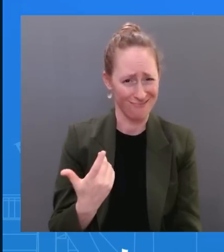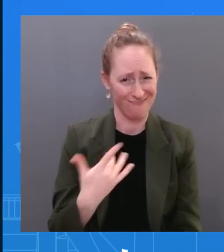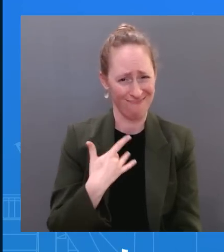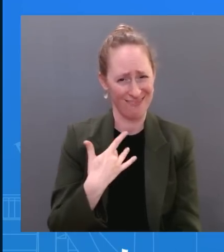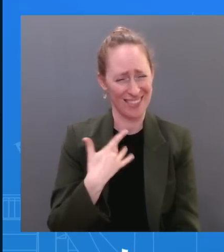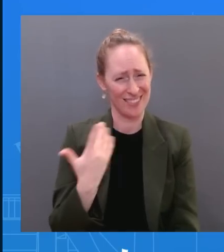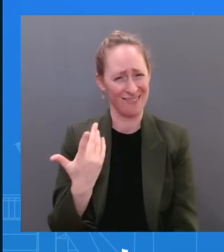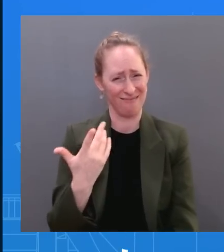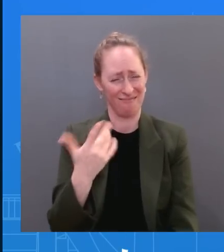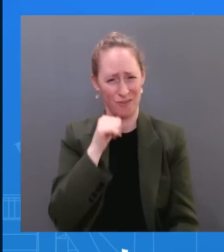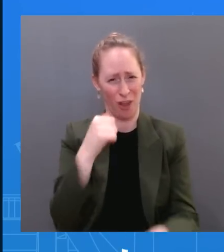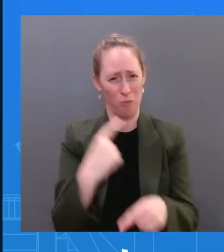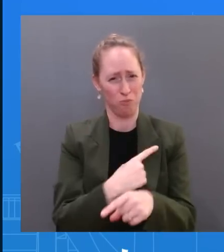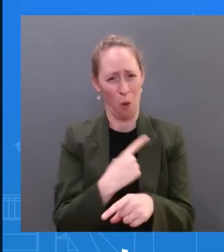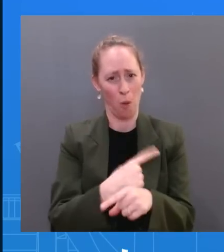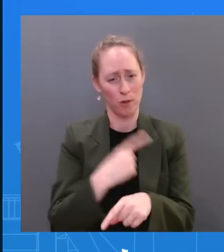that I'll say about that is: